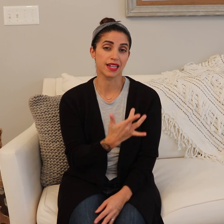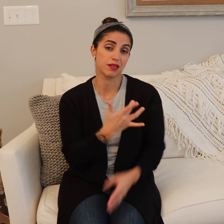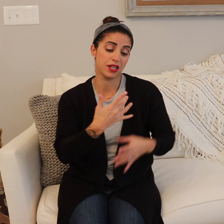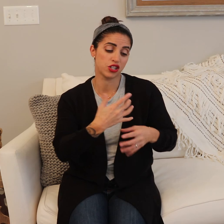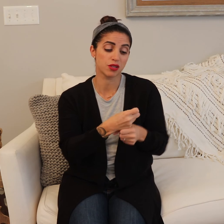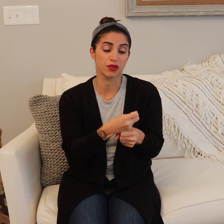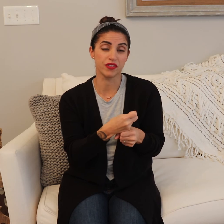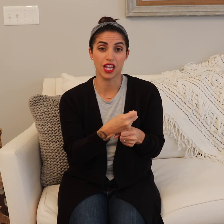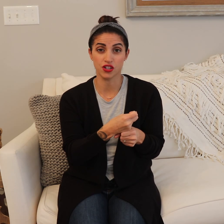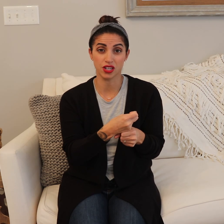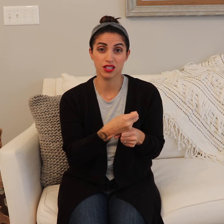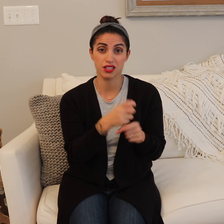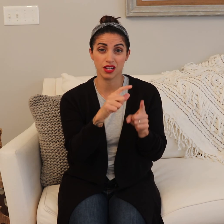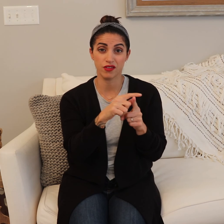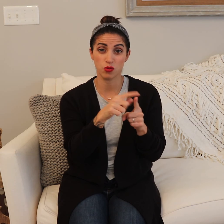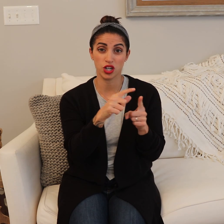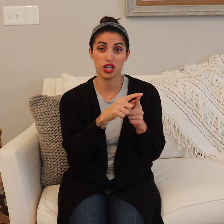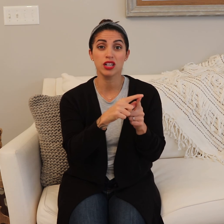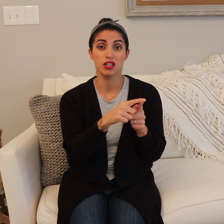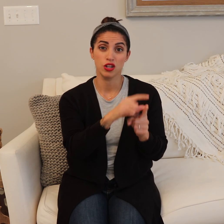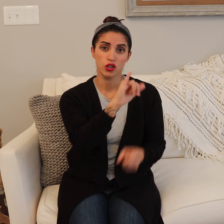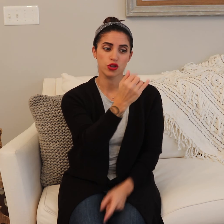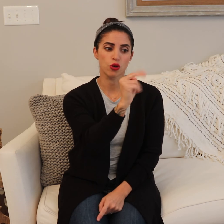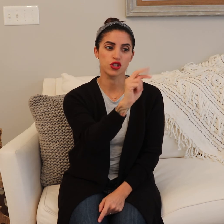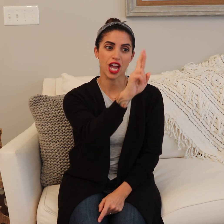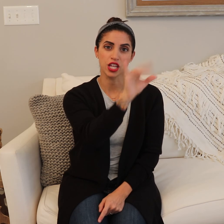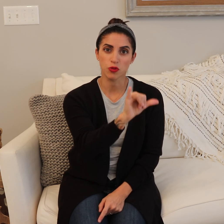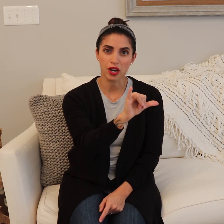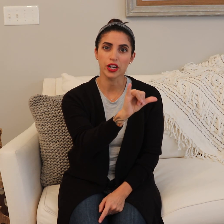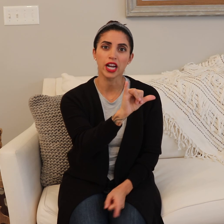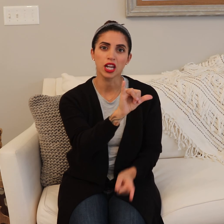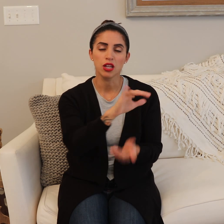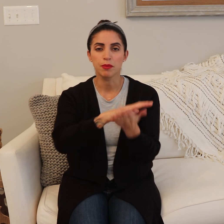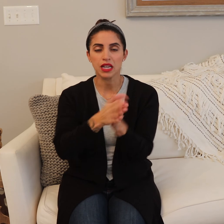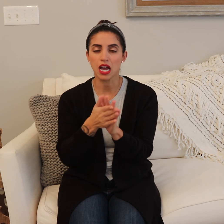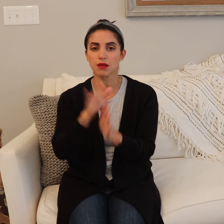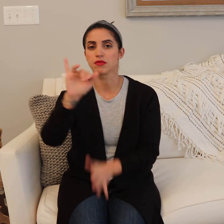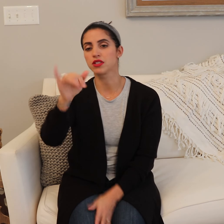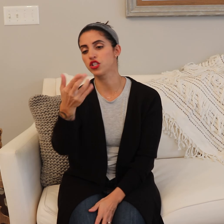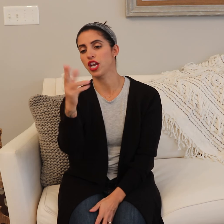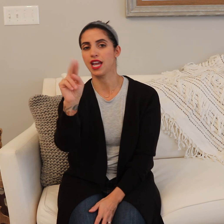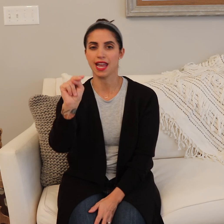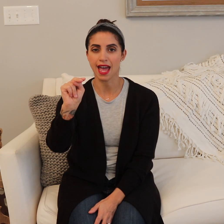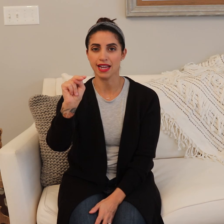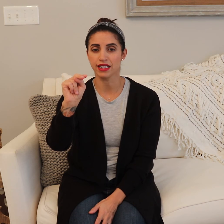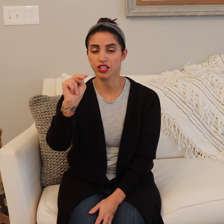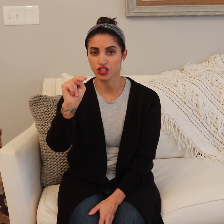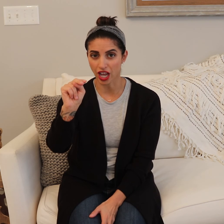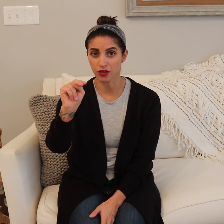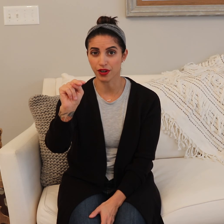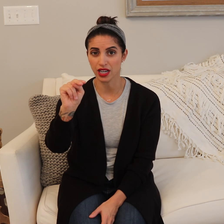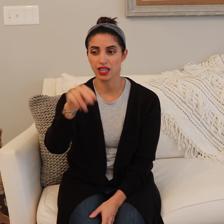They tend to be just abbreviations of the word so January becomes J-A-N January